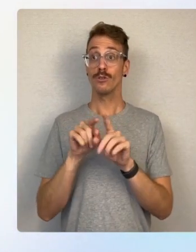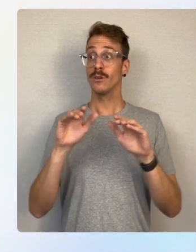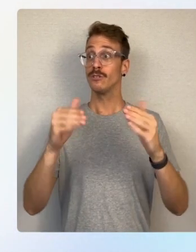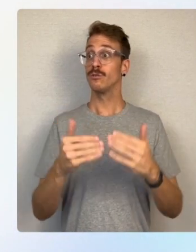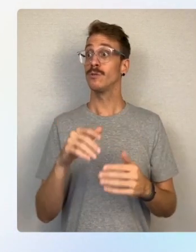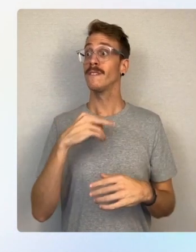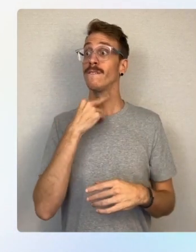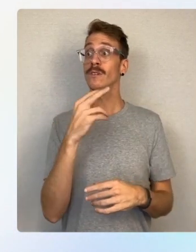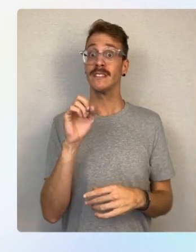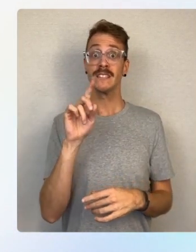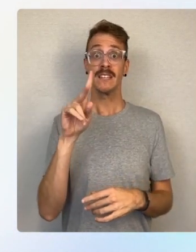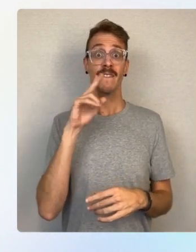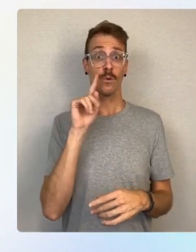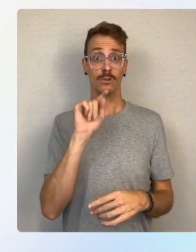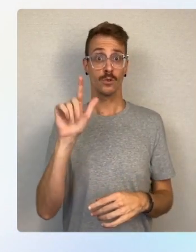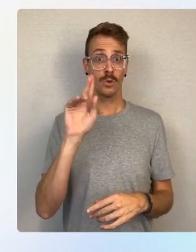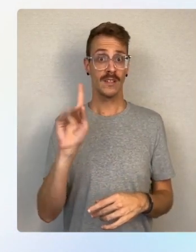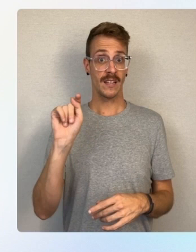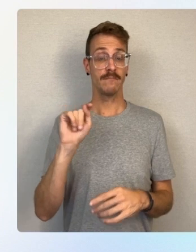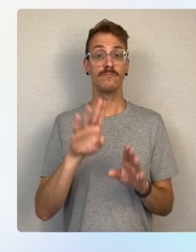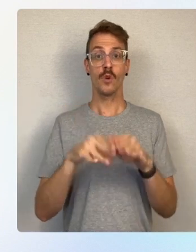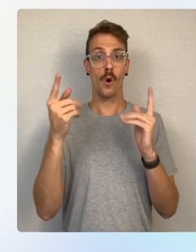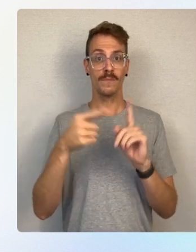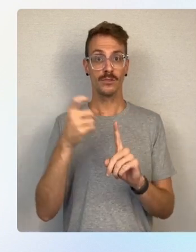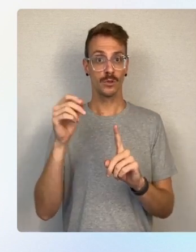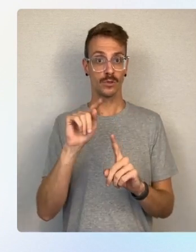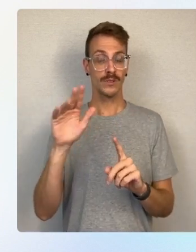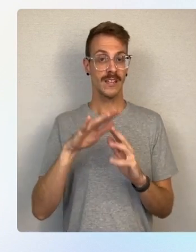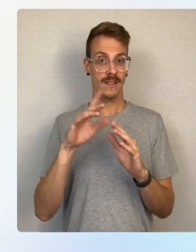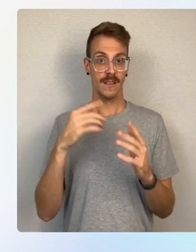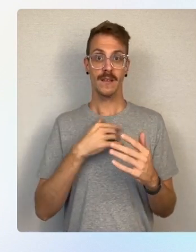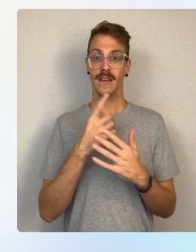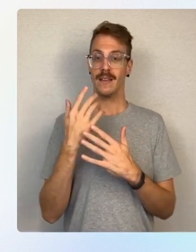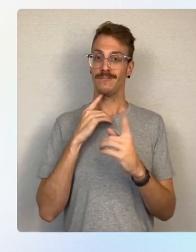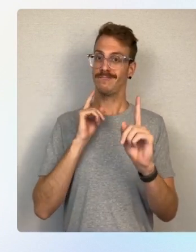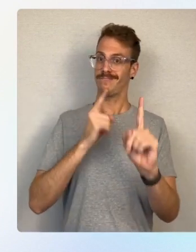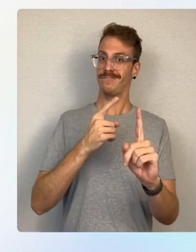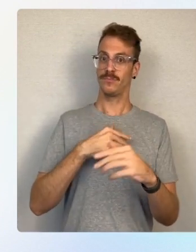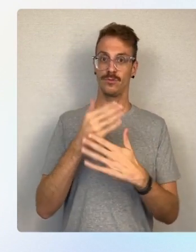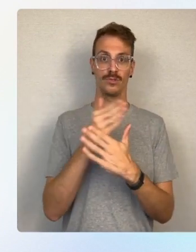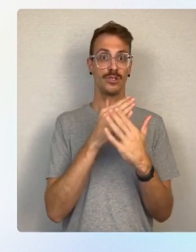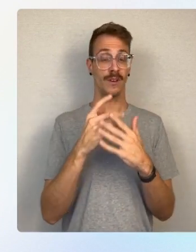We're also introducing Voice SDK Toolkit, an open source project aimed at sharing foundational assets,